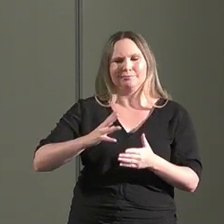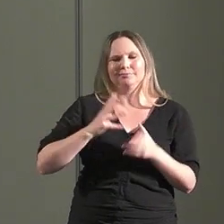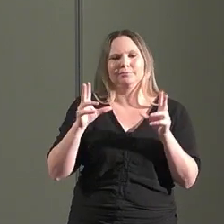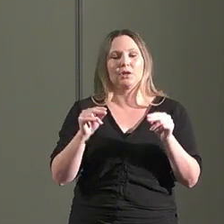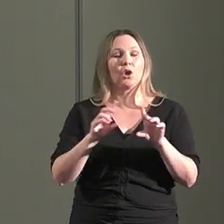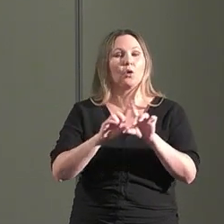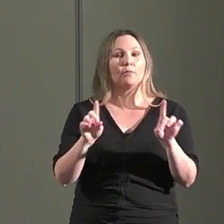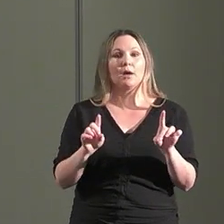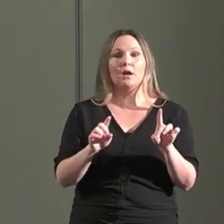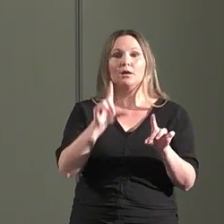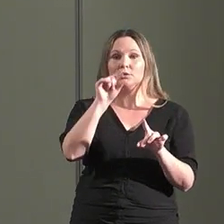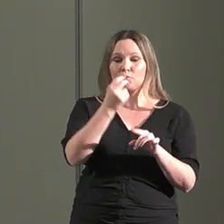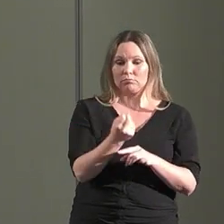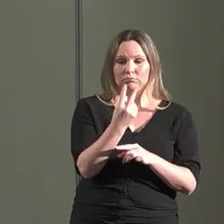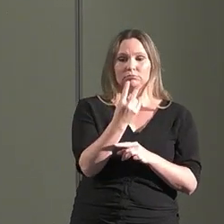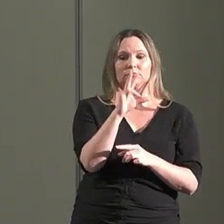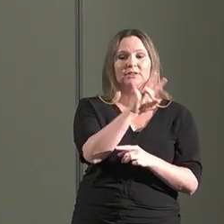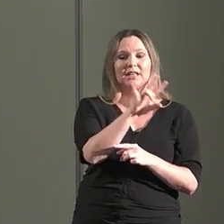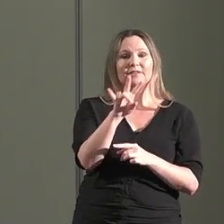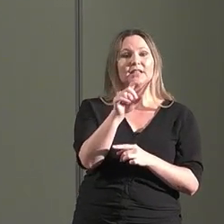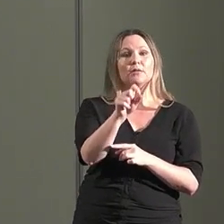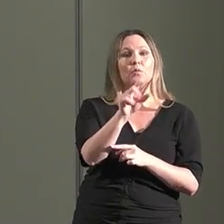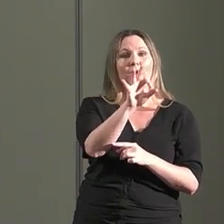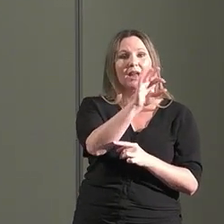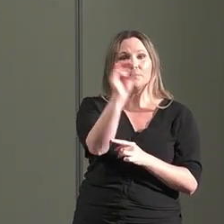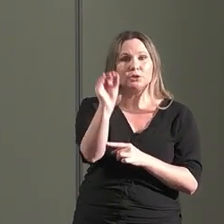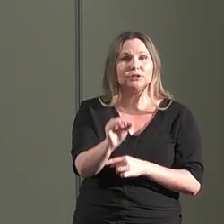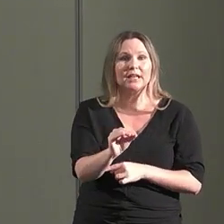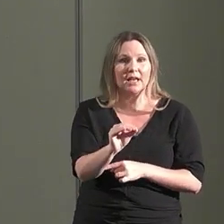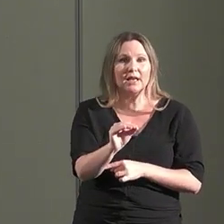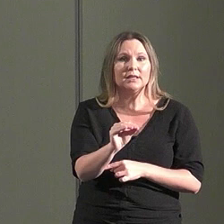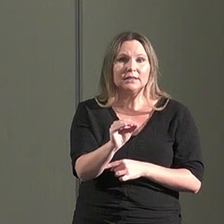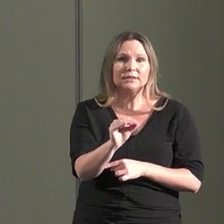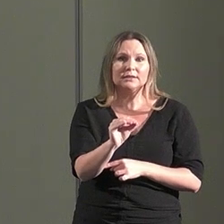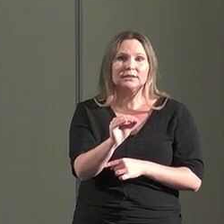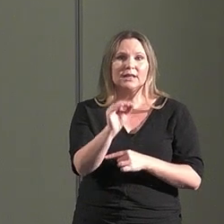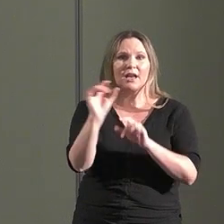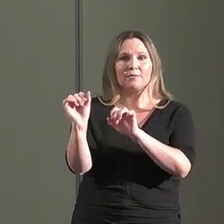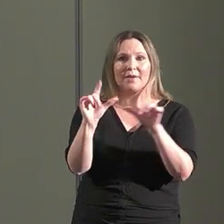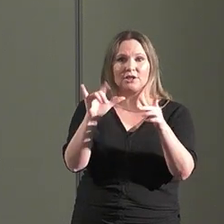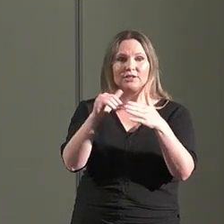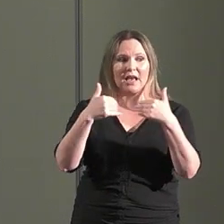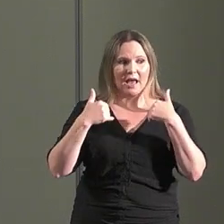2012 79.9% pages had headings.